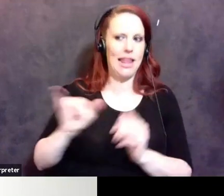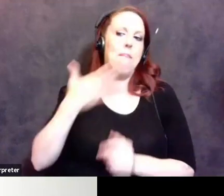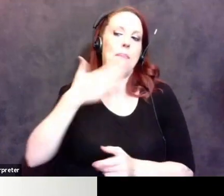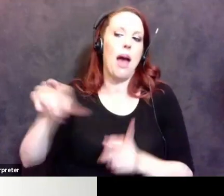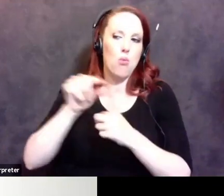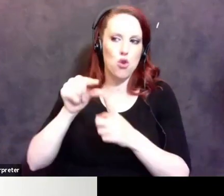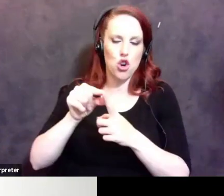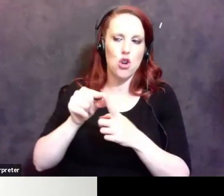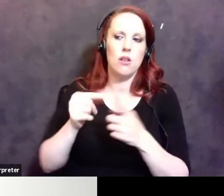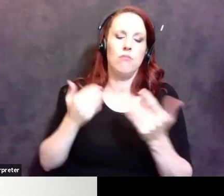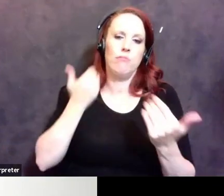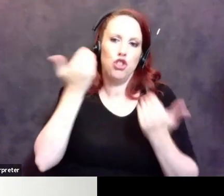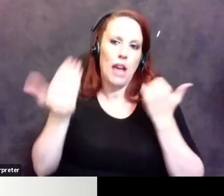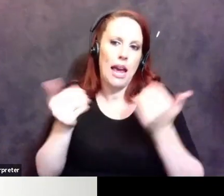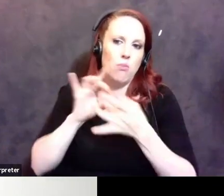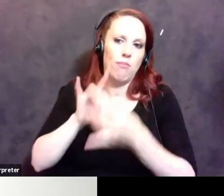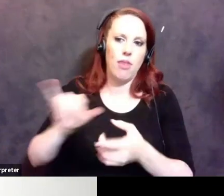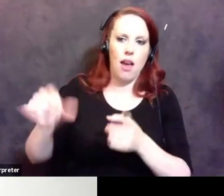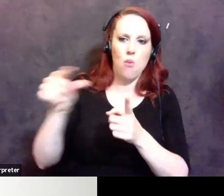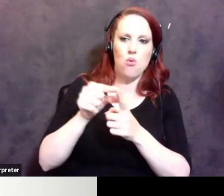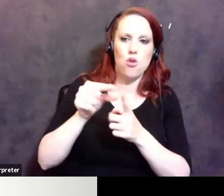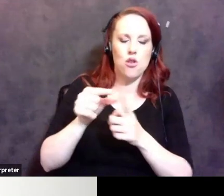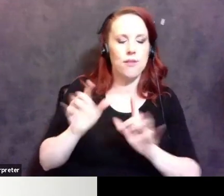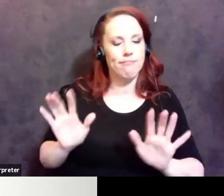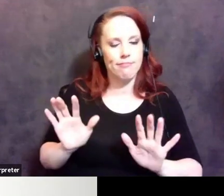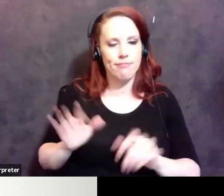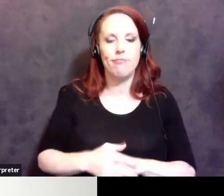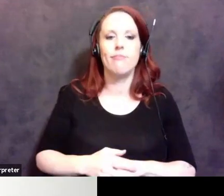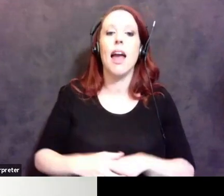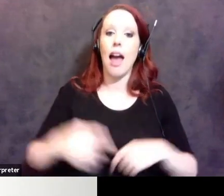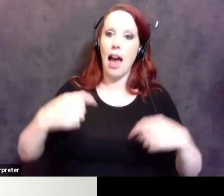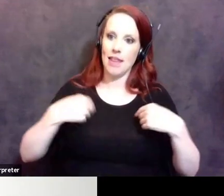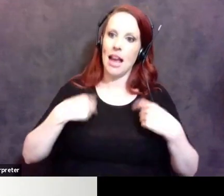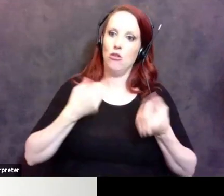around it. Part of the reason why I think I am as visible as I am and as vocal as I